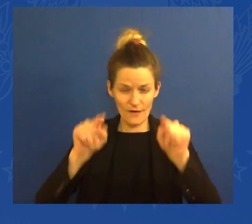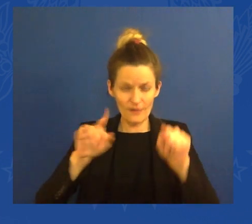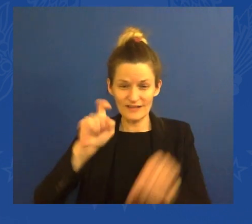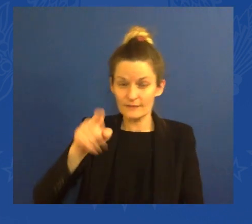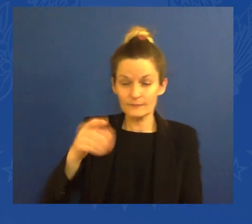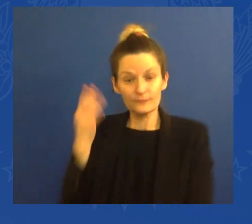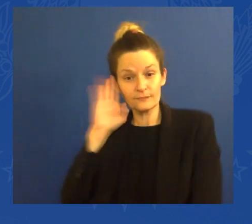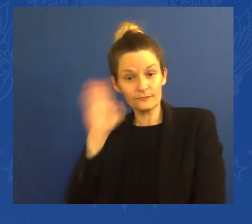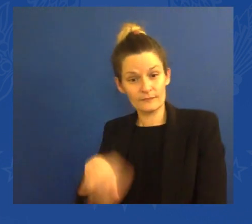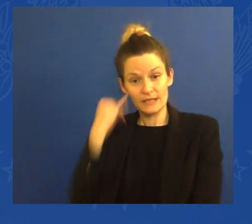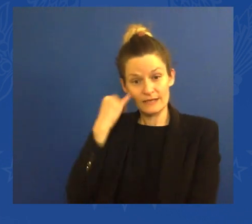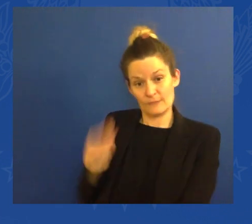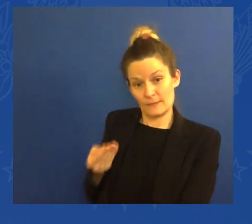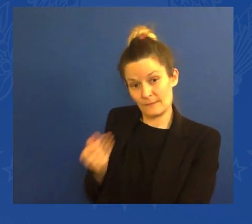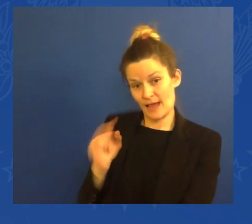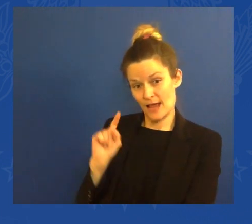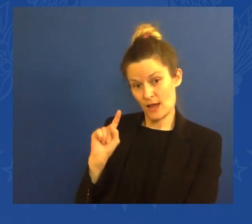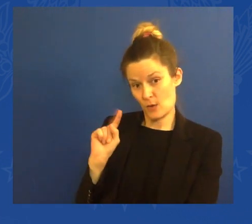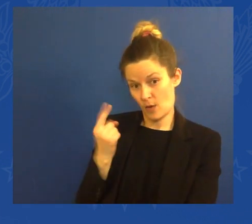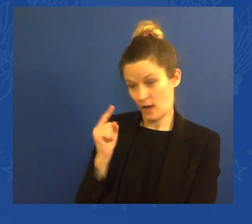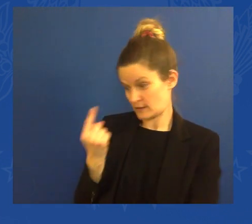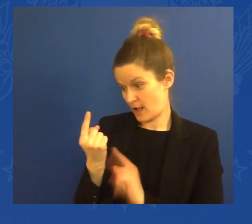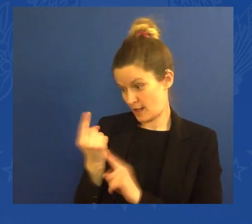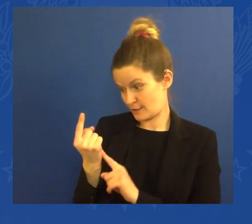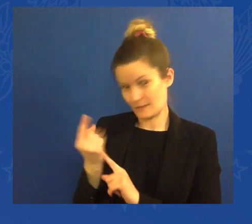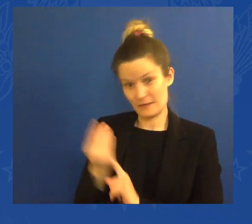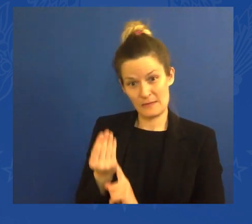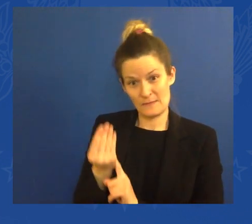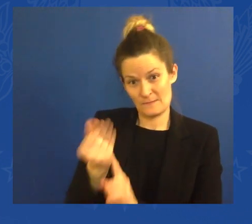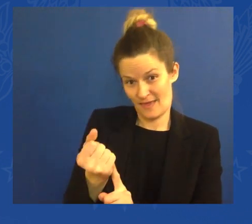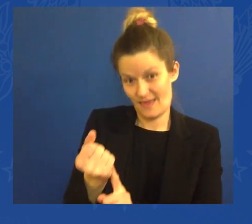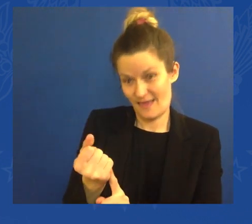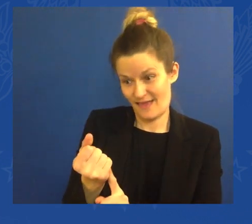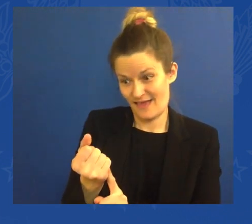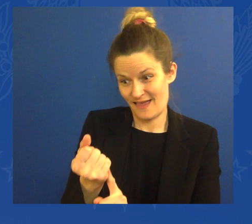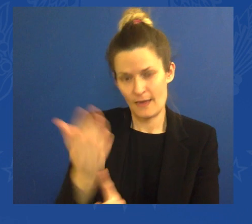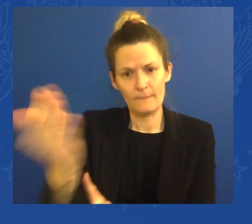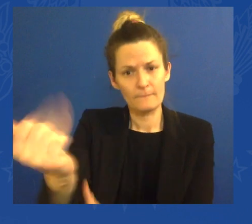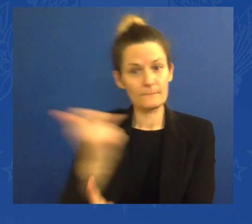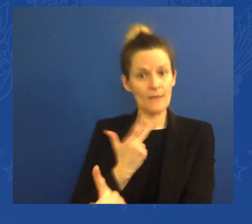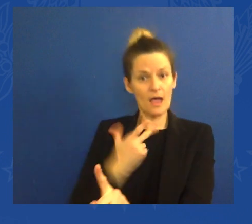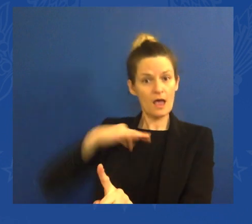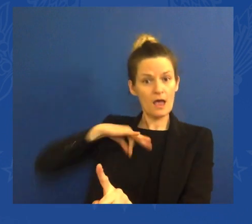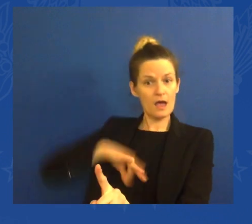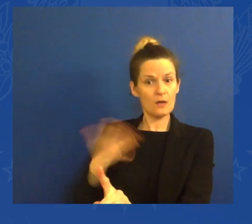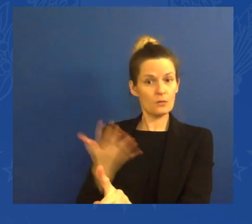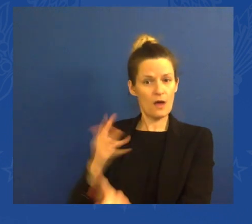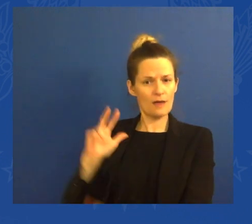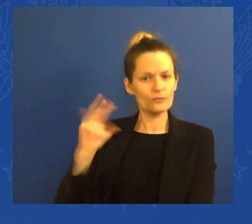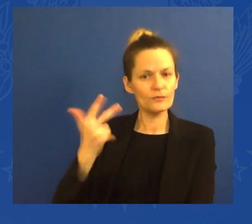It's a good investment. And it's -- there's more freshwater in these lakes than any other single place in the whole world.